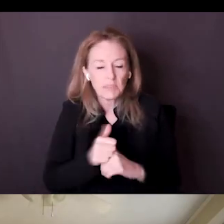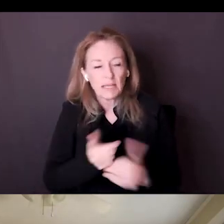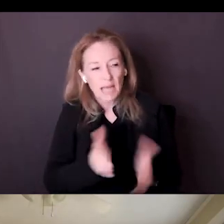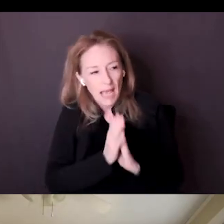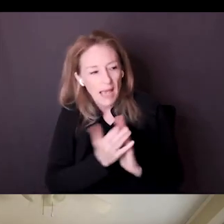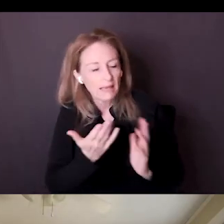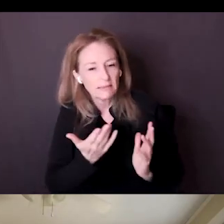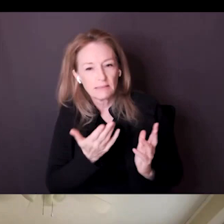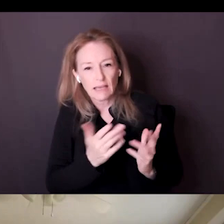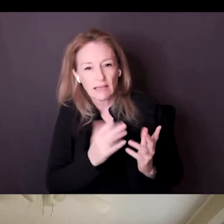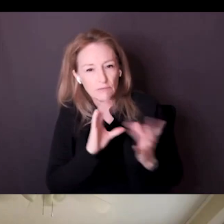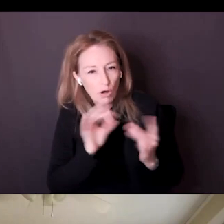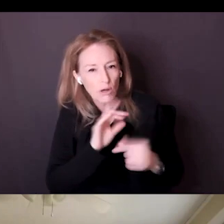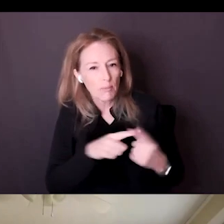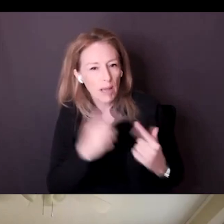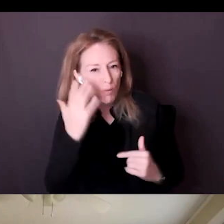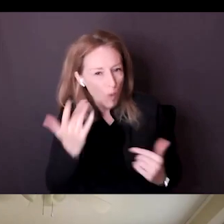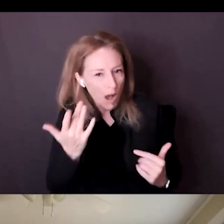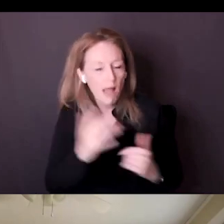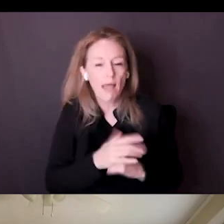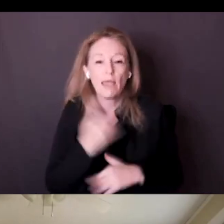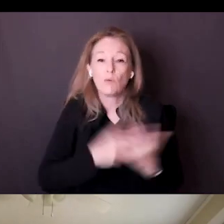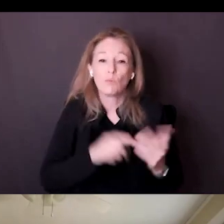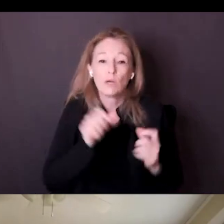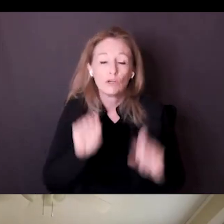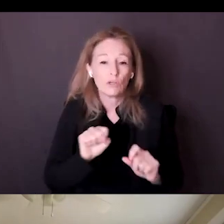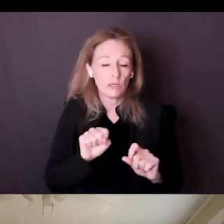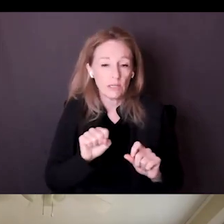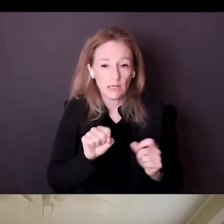WHAT COULD HAVE BEEN DONE AND I COULD SAY THAT THAT WAS PROBABLY